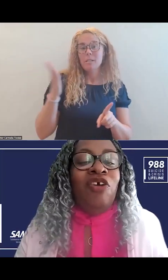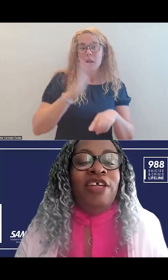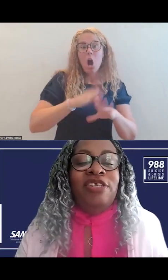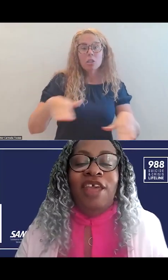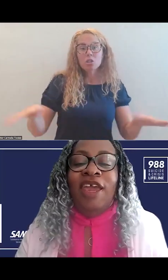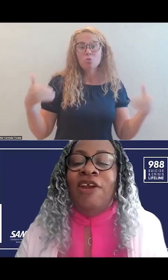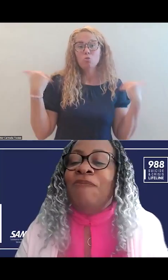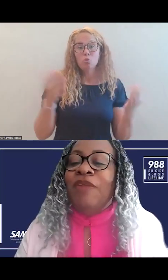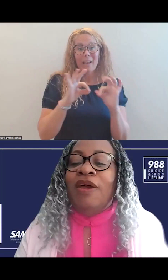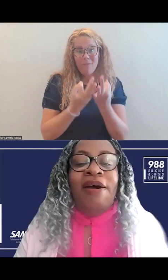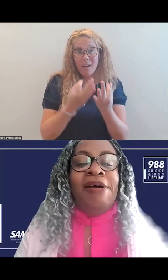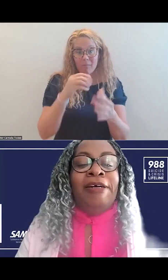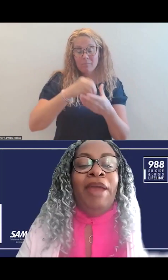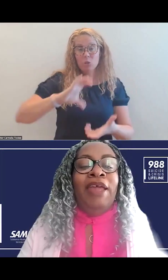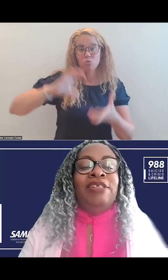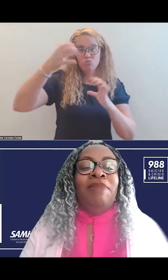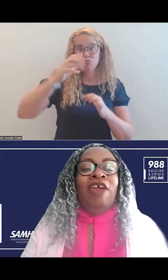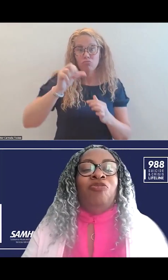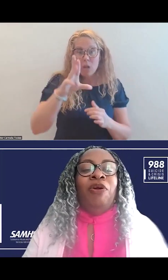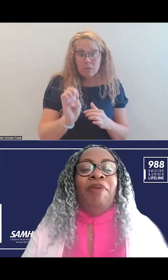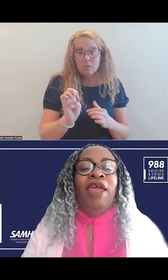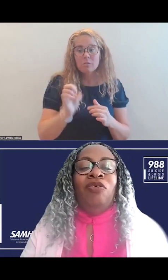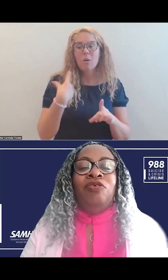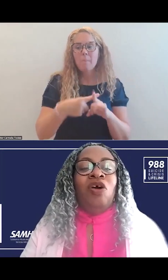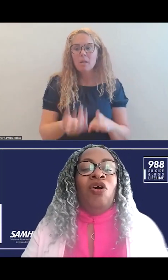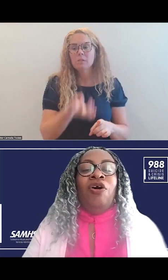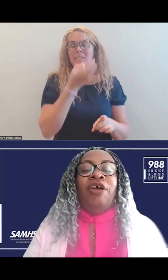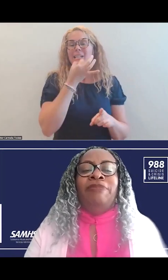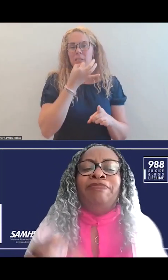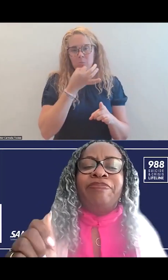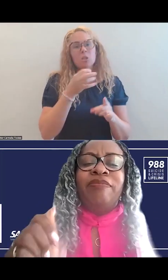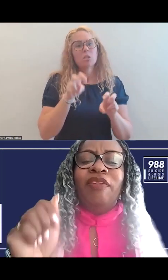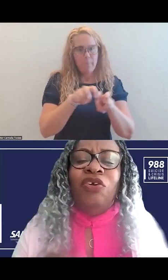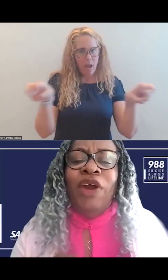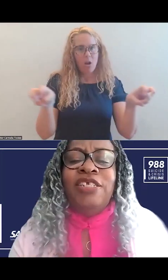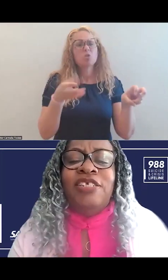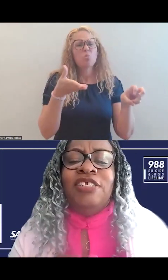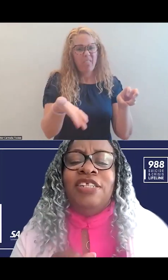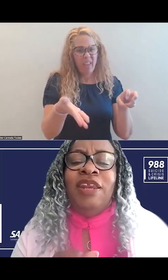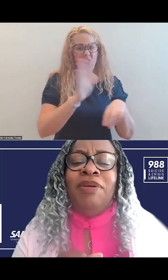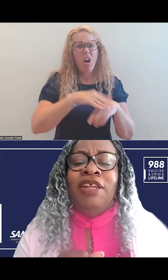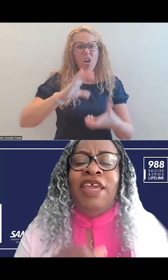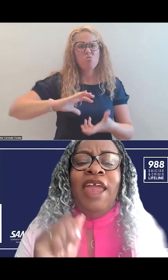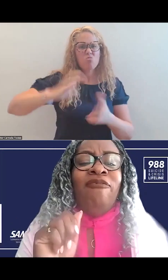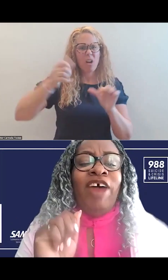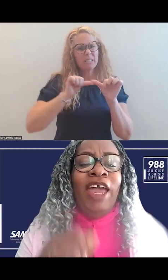CRISIS CARE AND EXPERT PANELS ON CRISIS SUSTAINABILITY AND